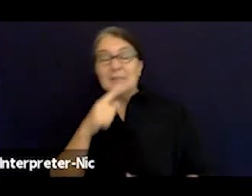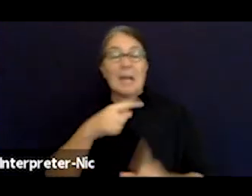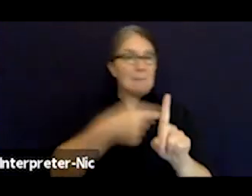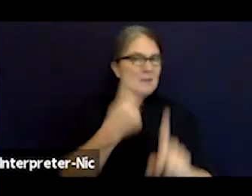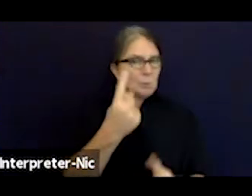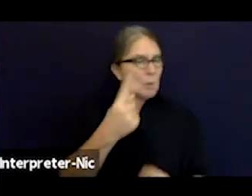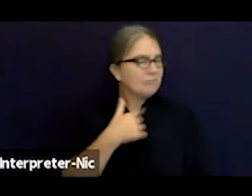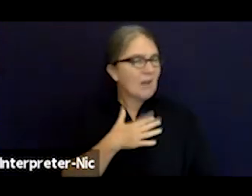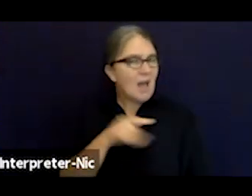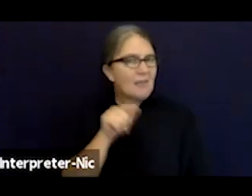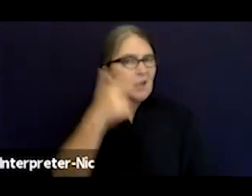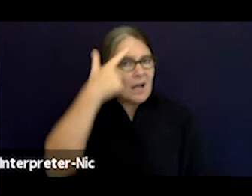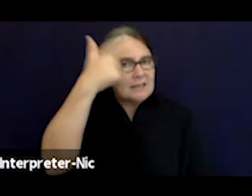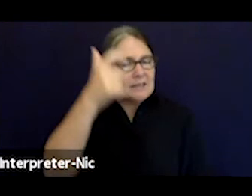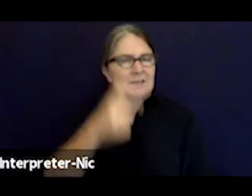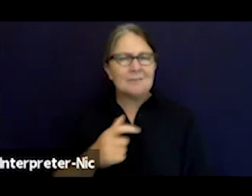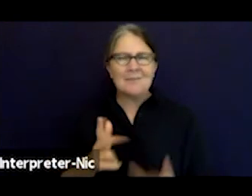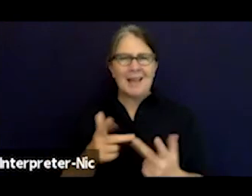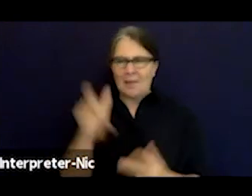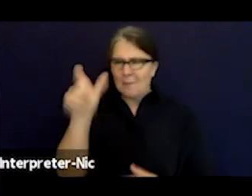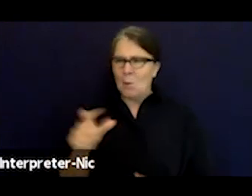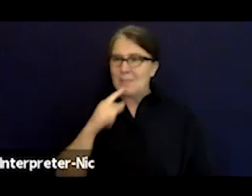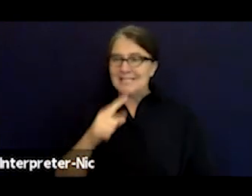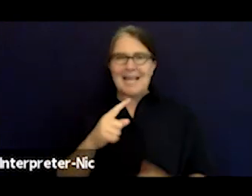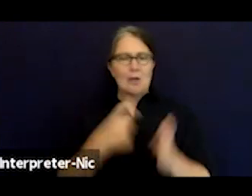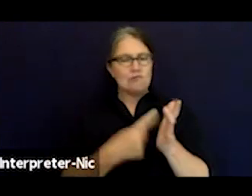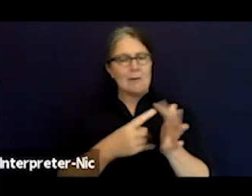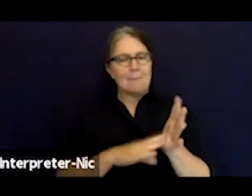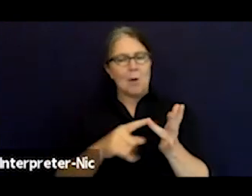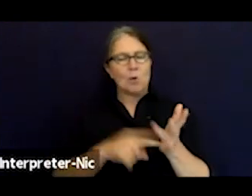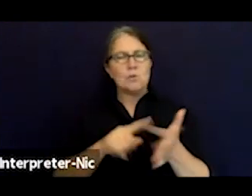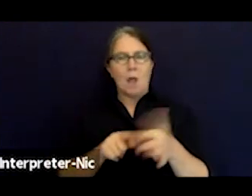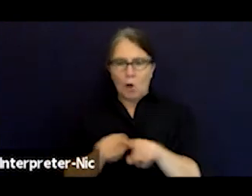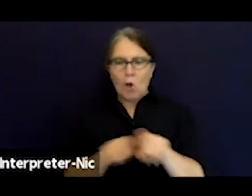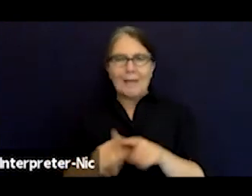Lauren says, “Using remote learning examples to broaden the conversation to benefit all students,